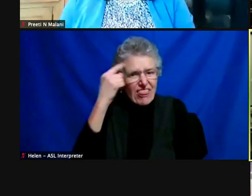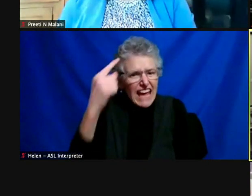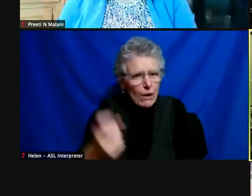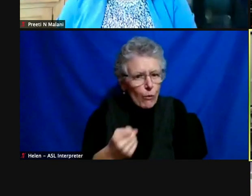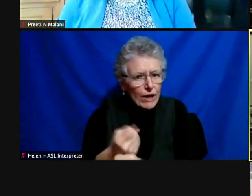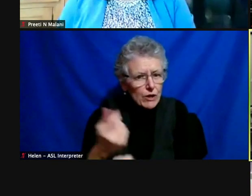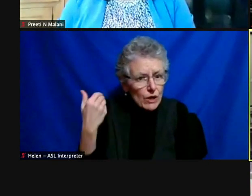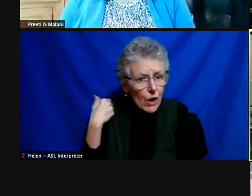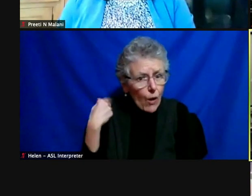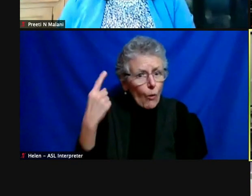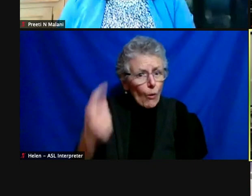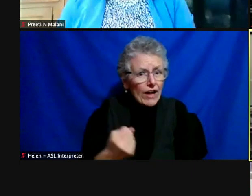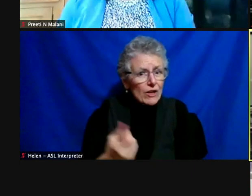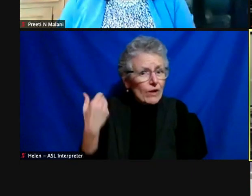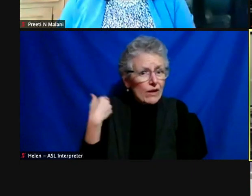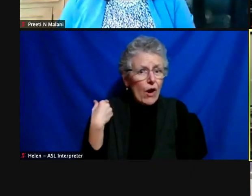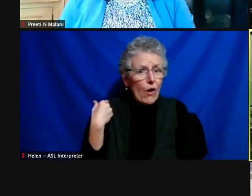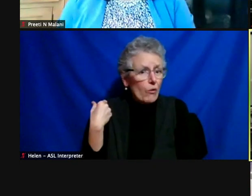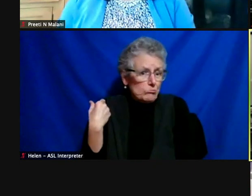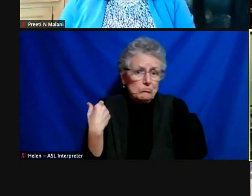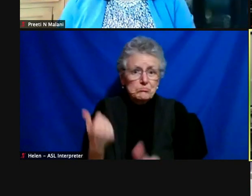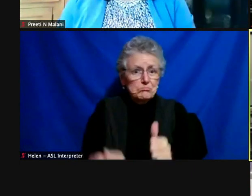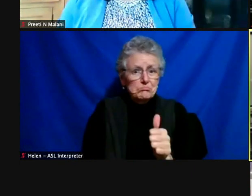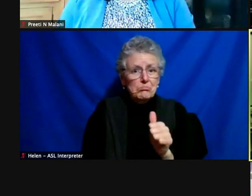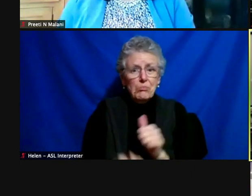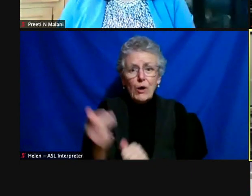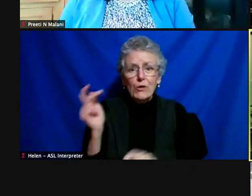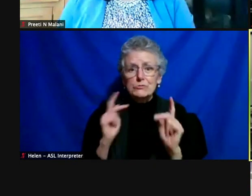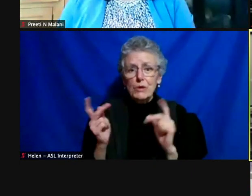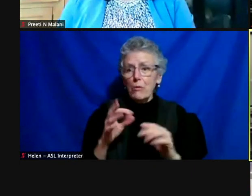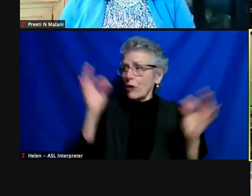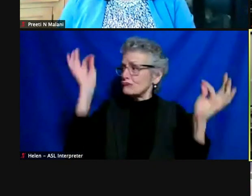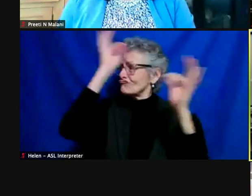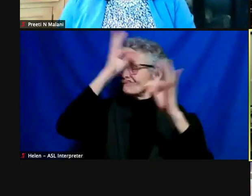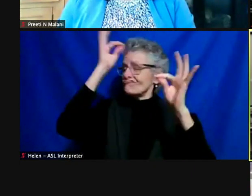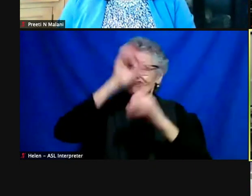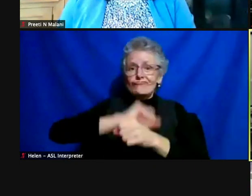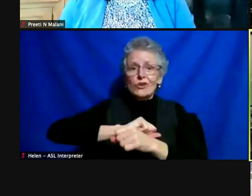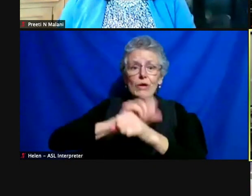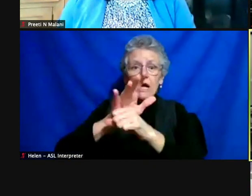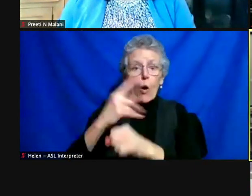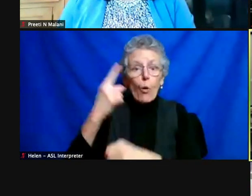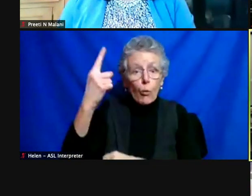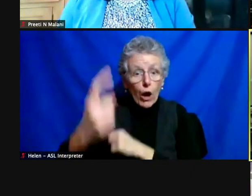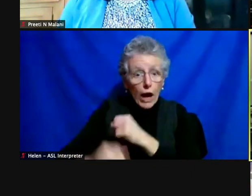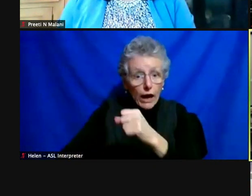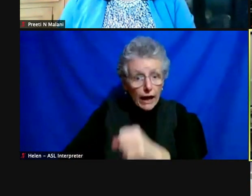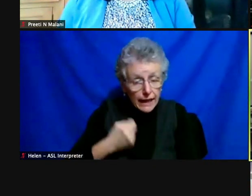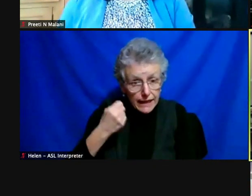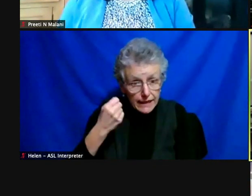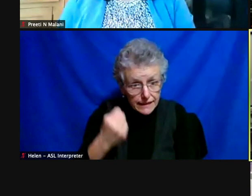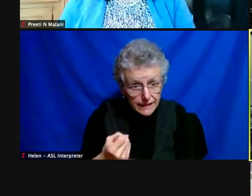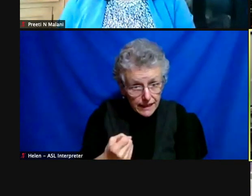A year ago this wasn't on most anybody's radar screen. And in the course of a year, we've gone from the first description